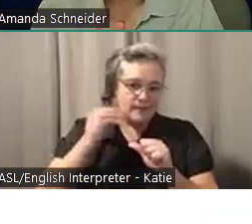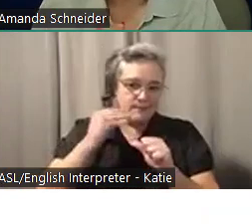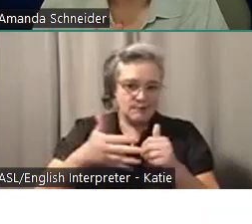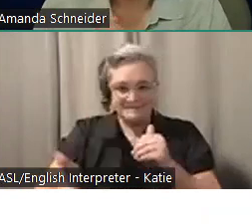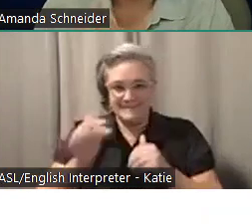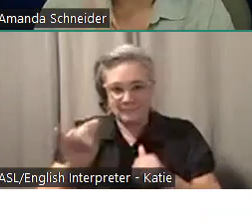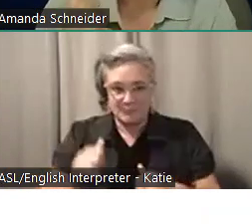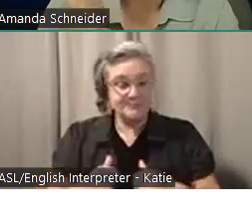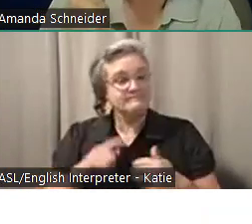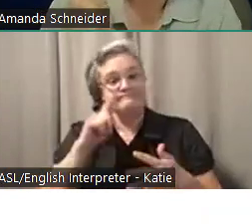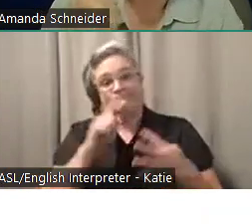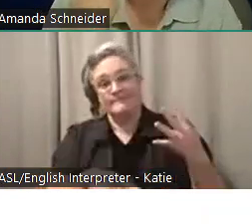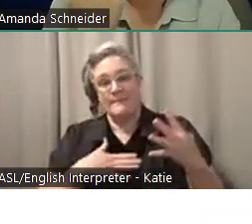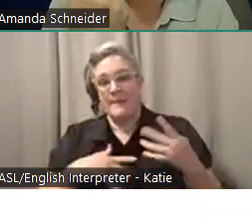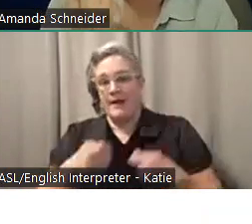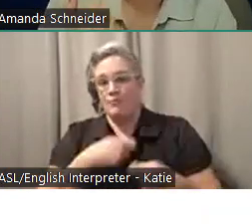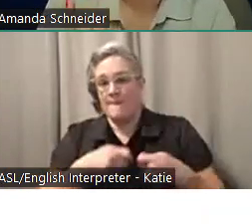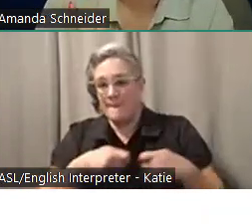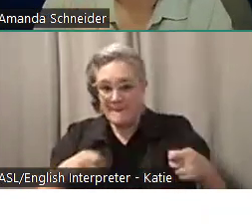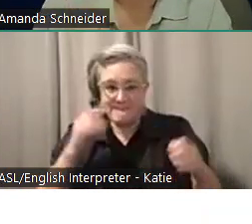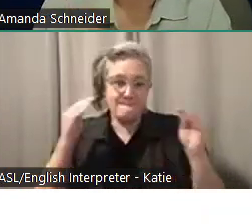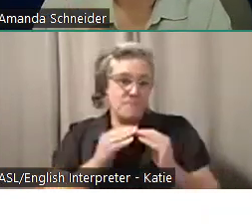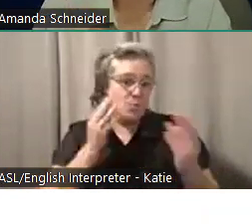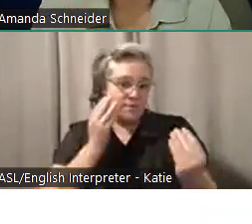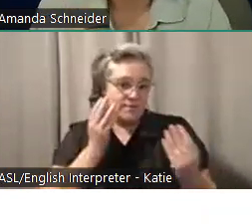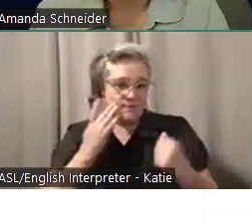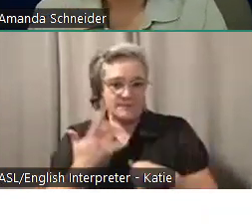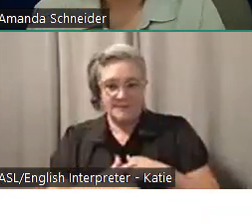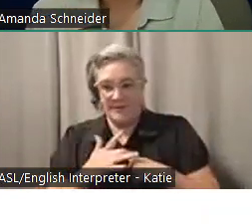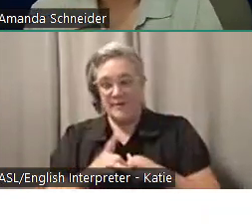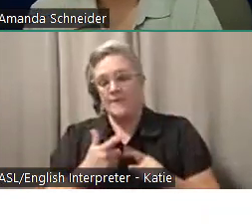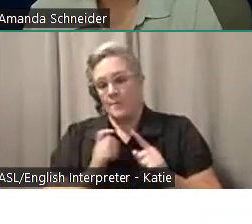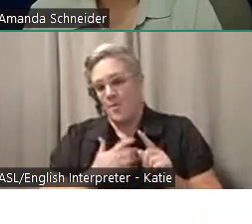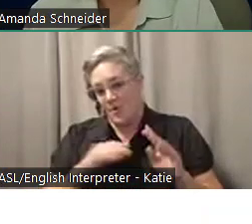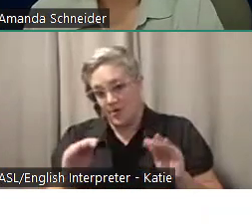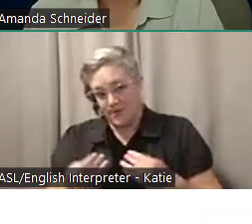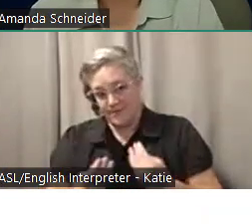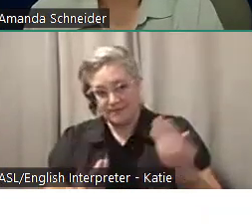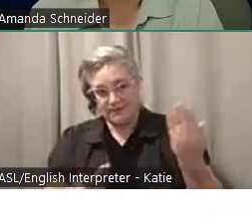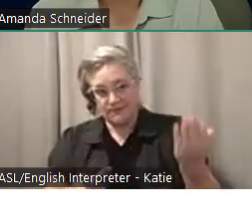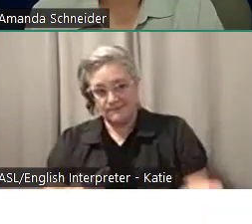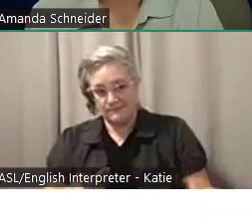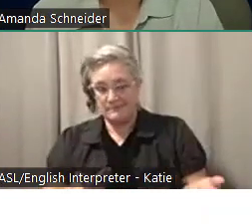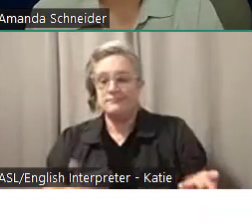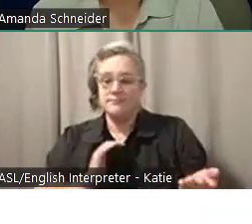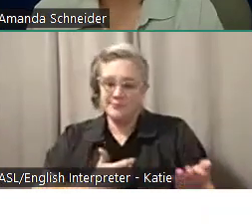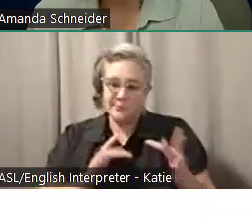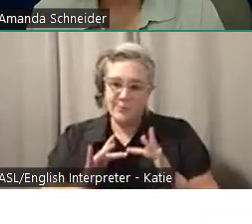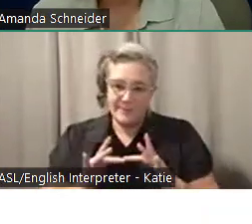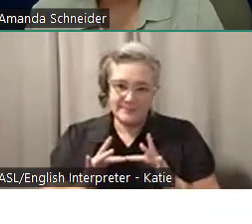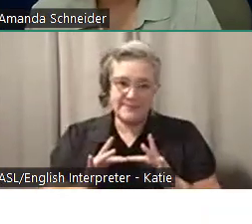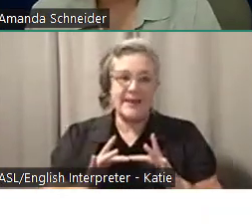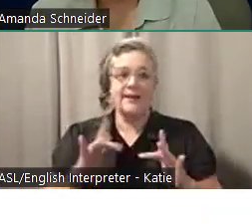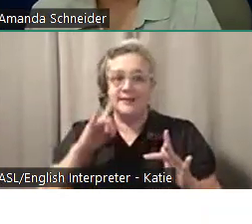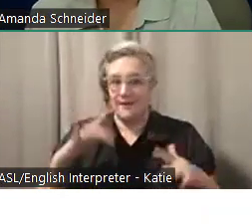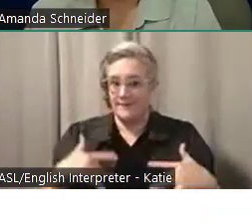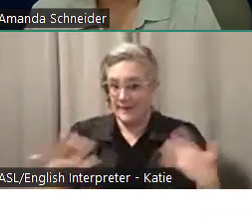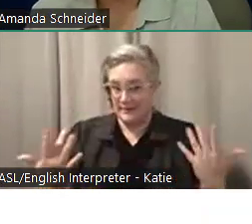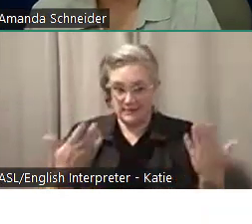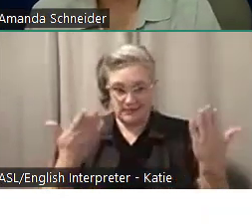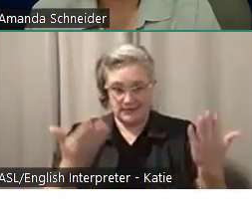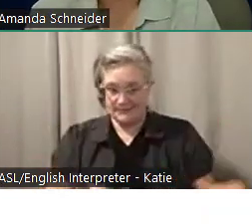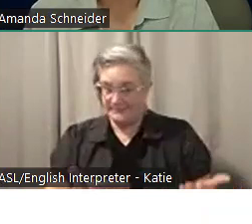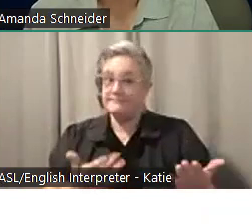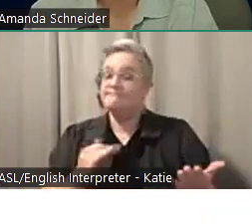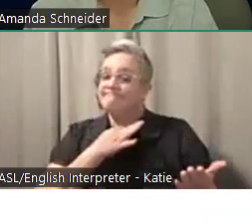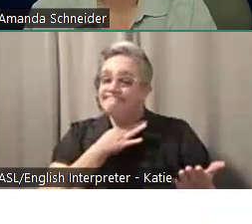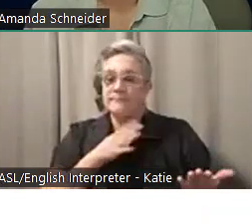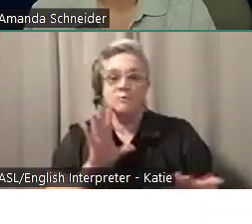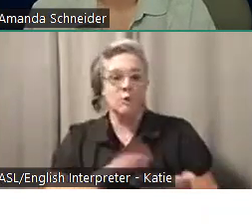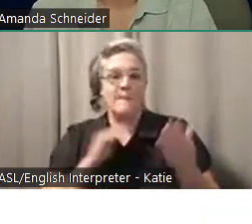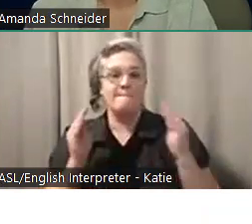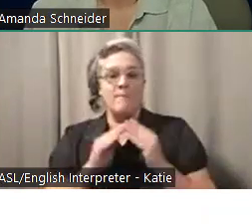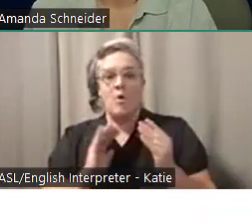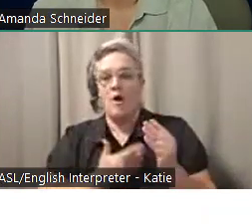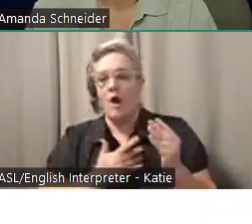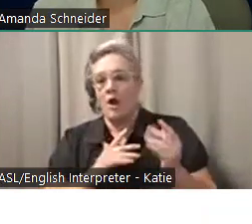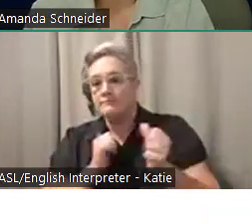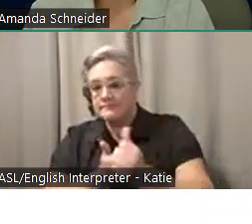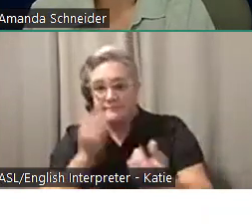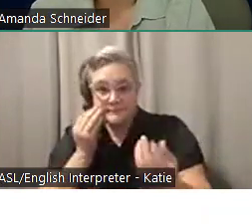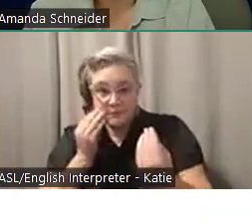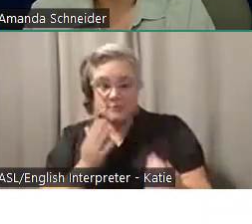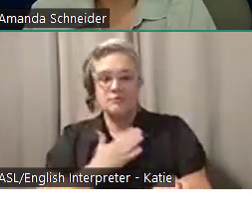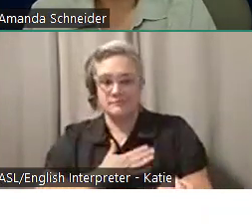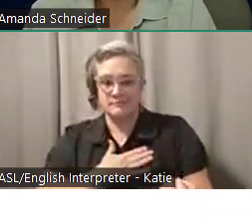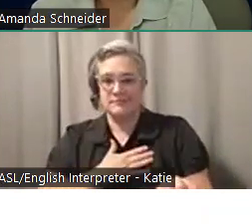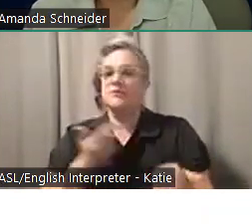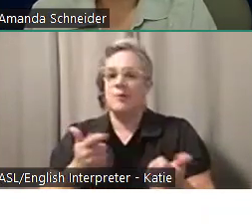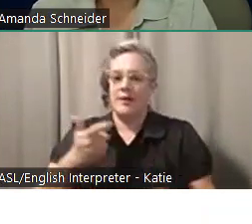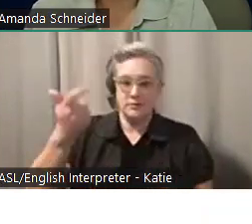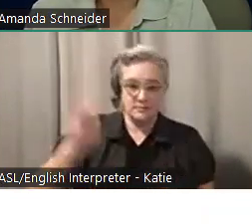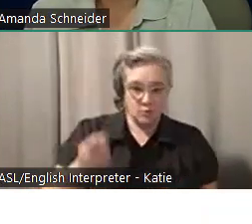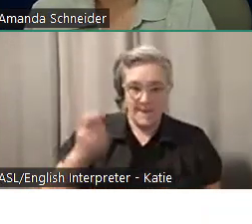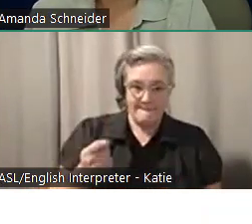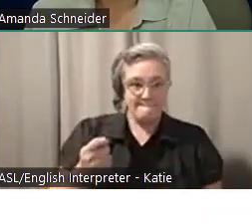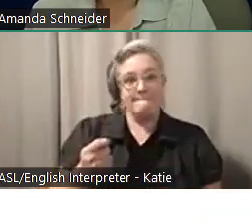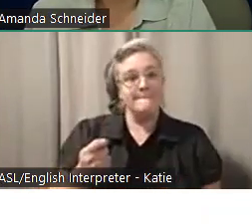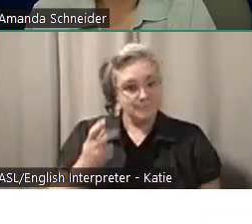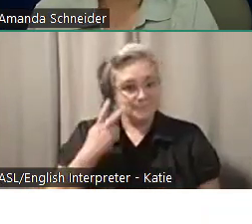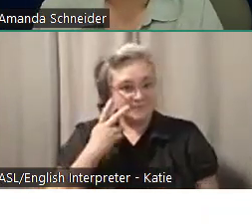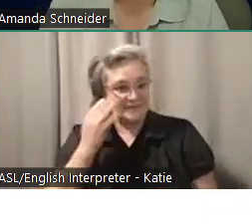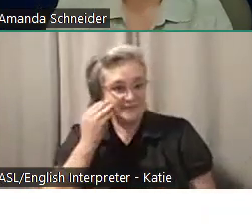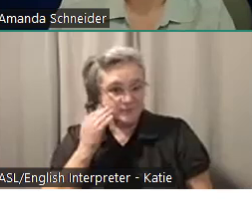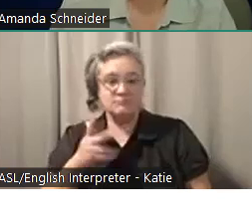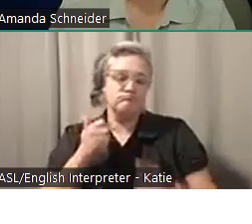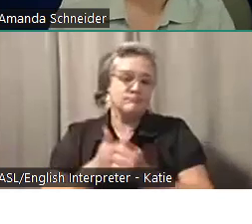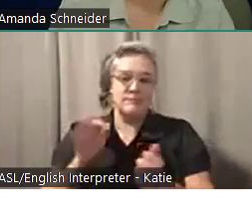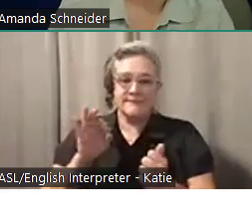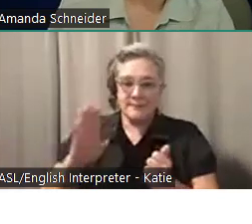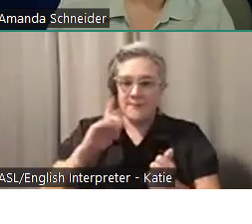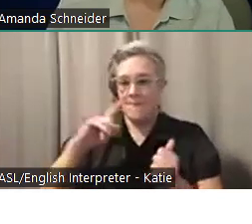So, here is just my wrap-up of more information about… from our office, um, with our website and events, and if you want to learn more about our updates, um, please feel free to subscribe and, uh, follow us on Facebook for more information.